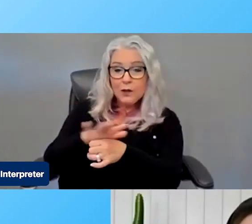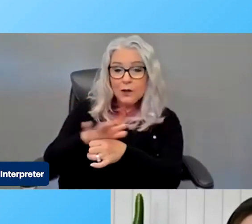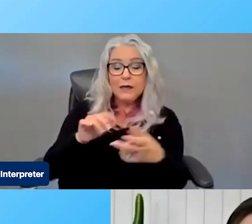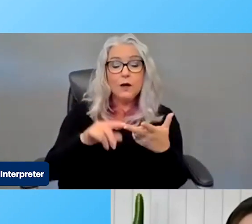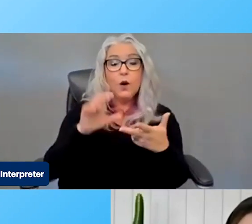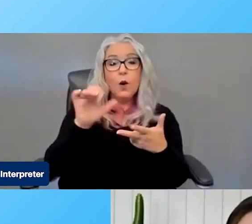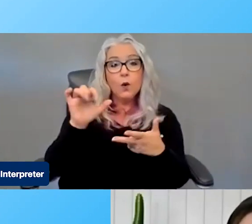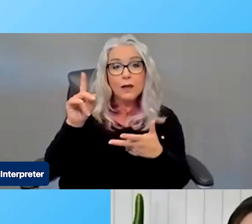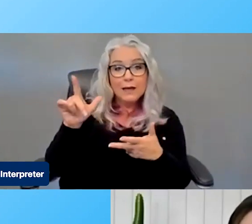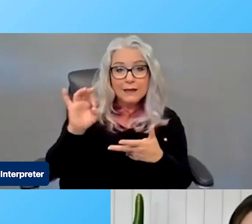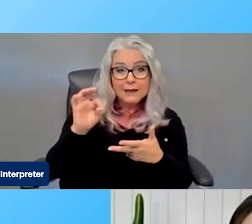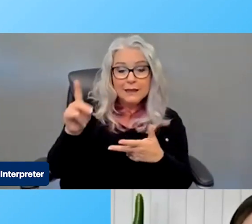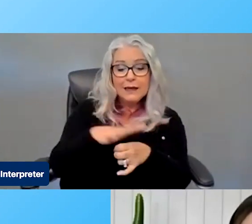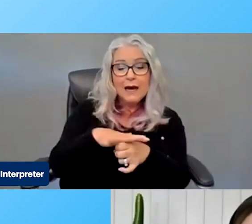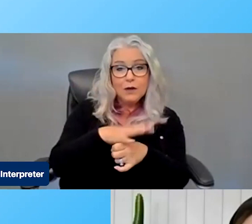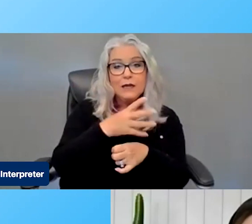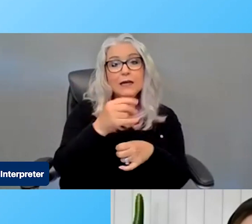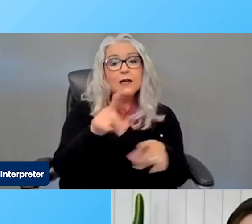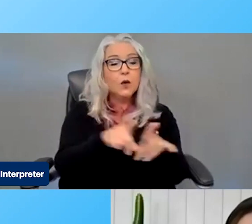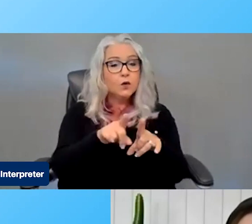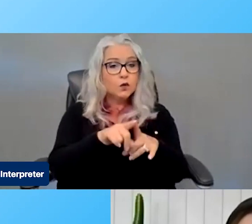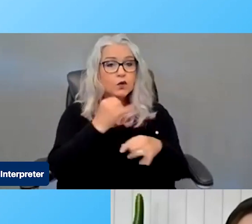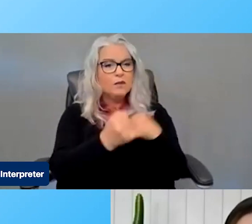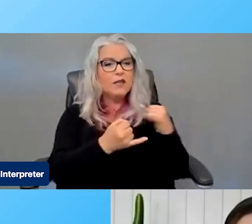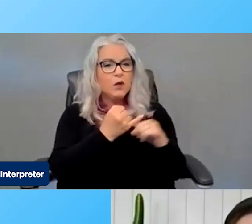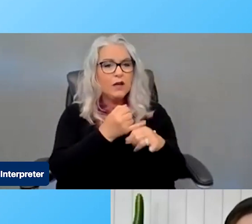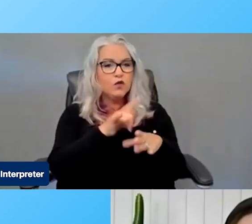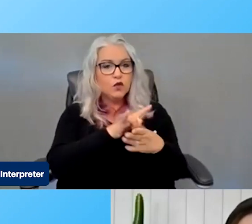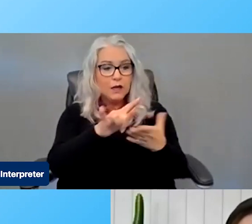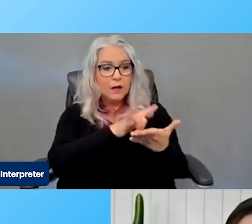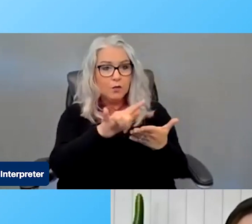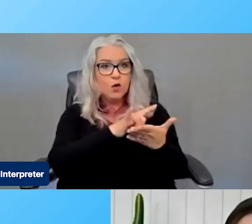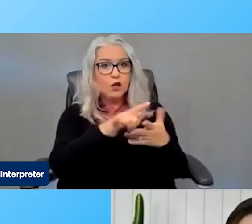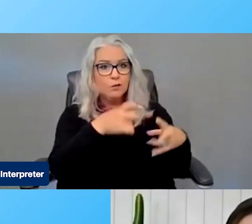And some international airport issues in the United States.